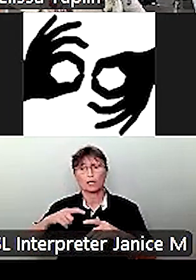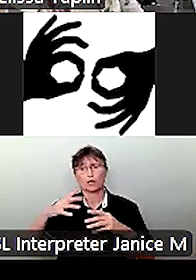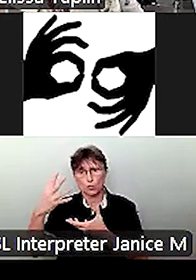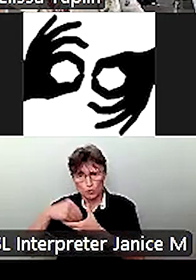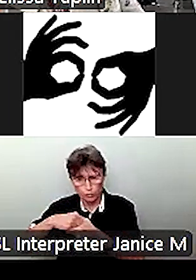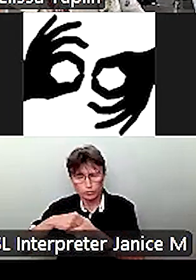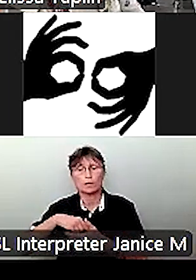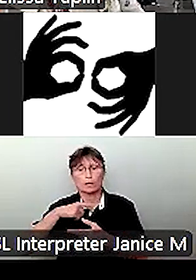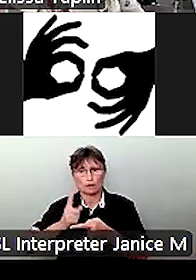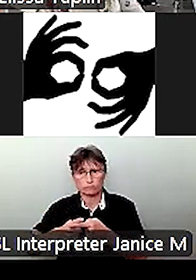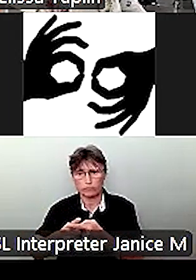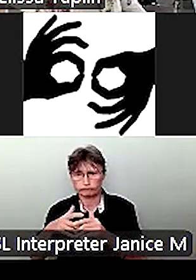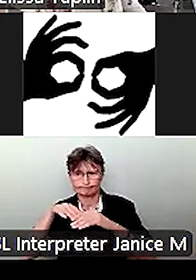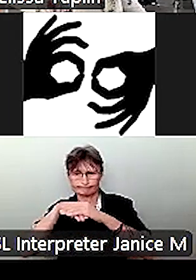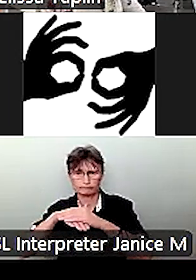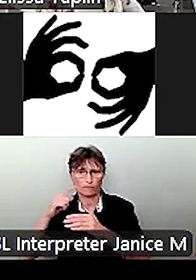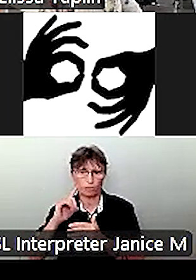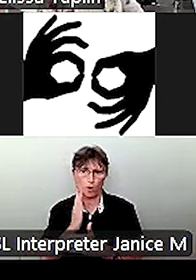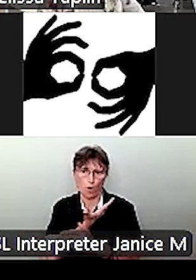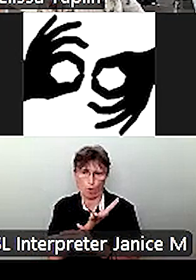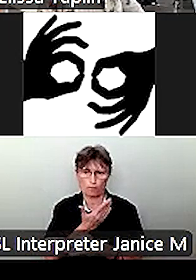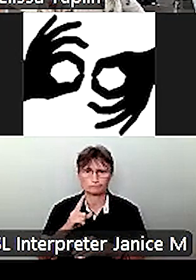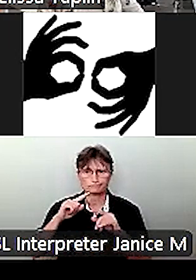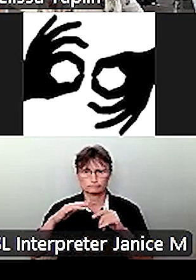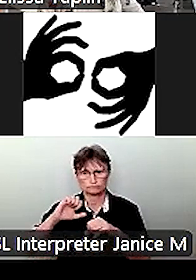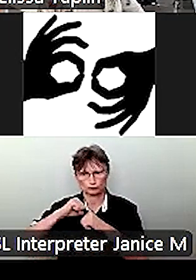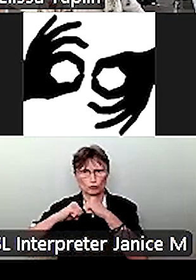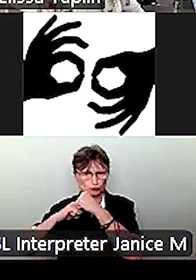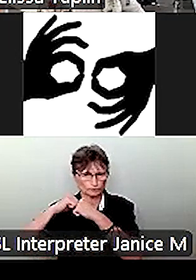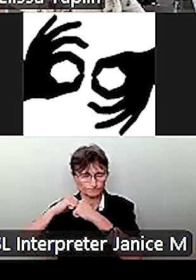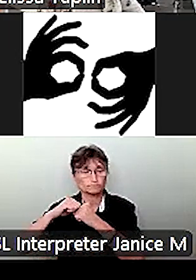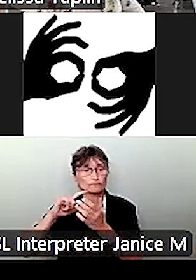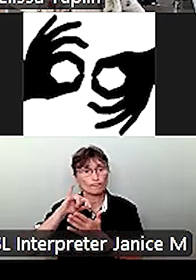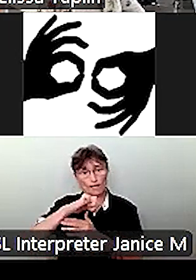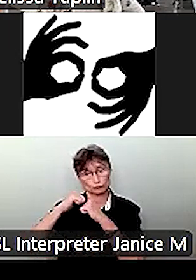This Strategic Framework is the foundation on which the updated operating grant program was